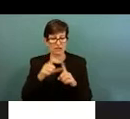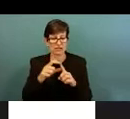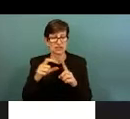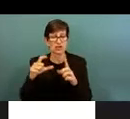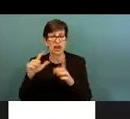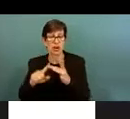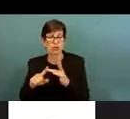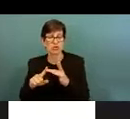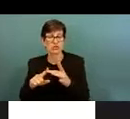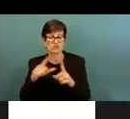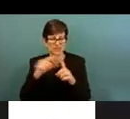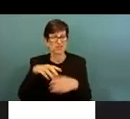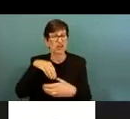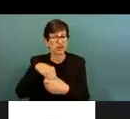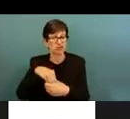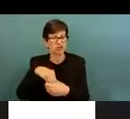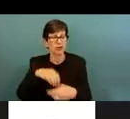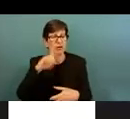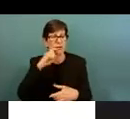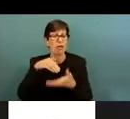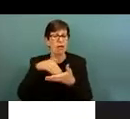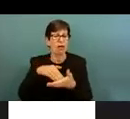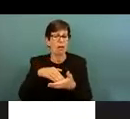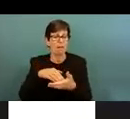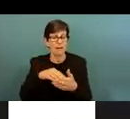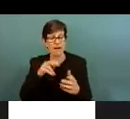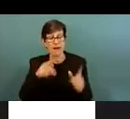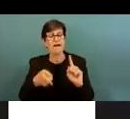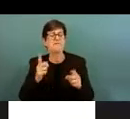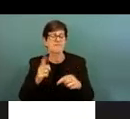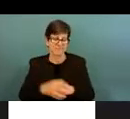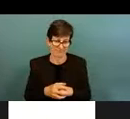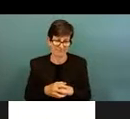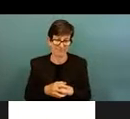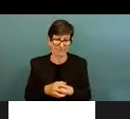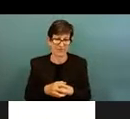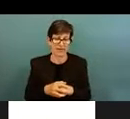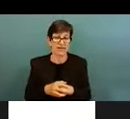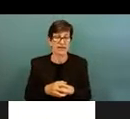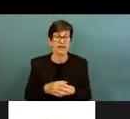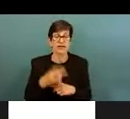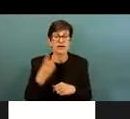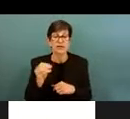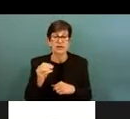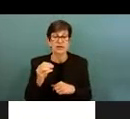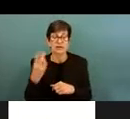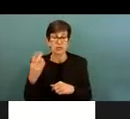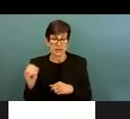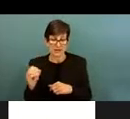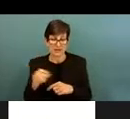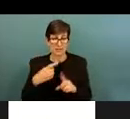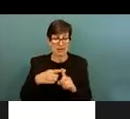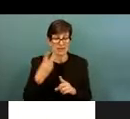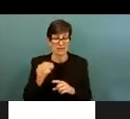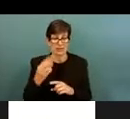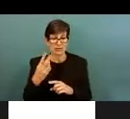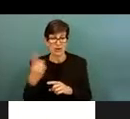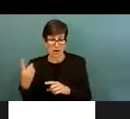sizes that we have from the survey we've done in 2020 and 2021, unfortunately are too small